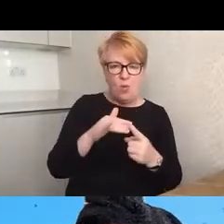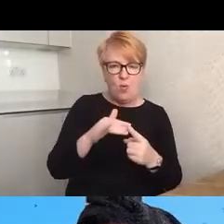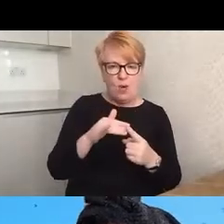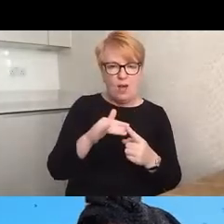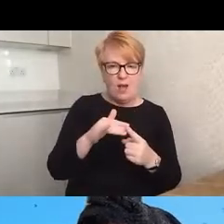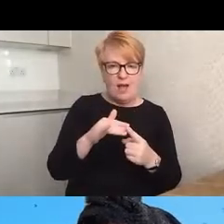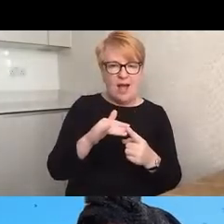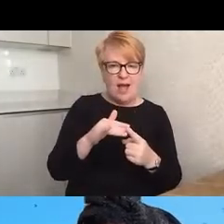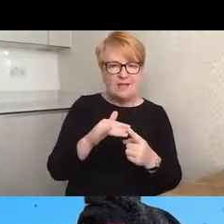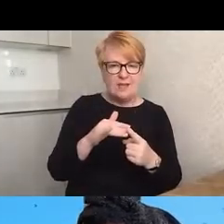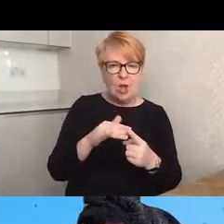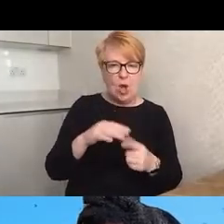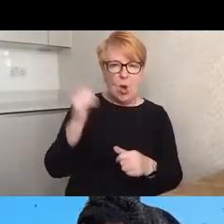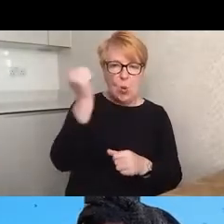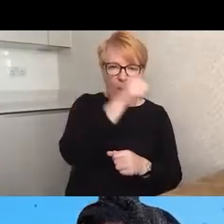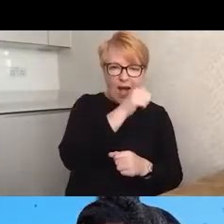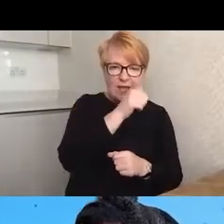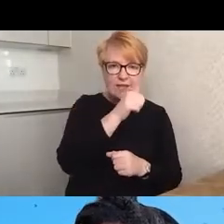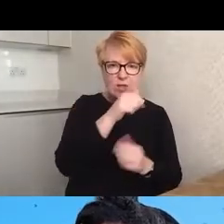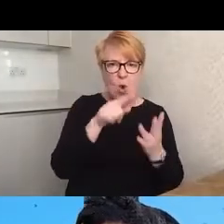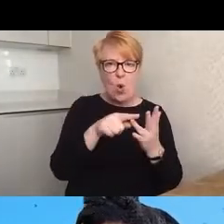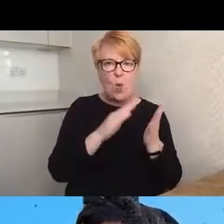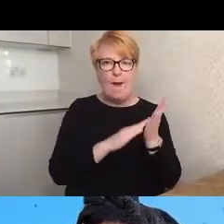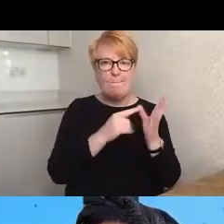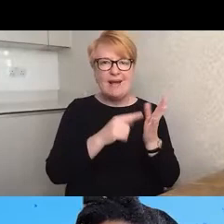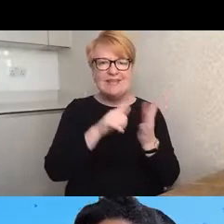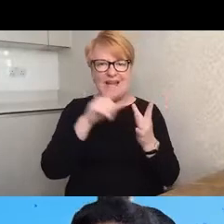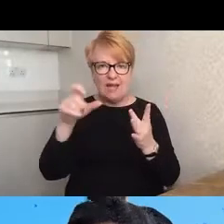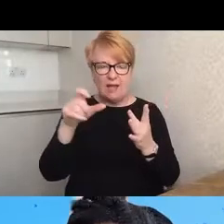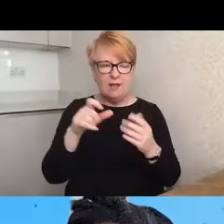That is connections and separations and interdependencies.